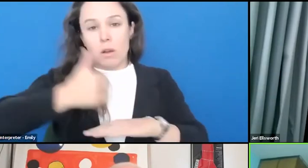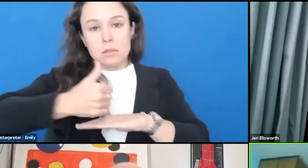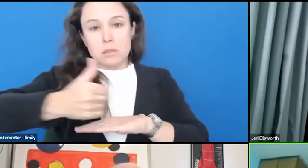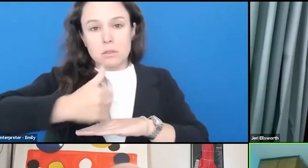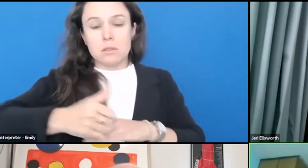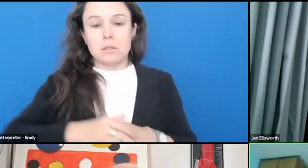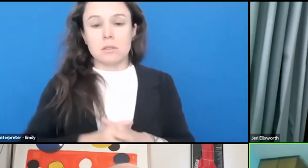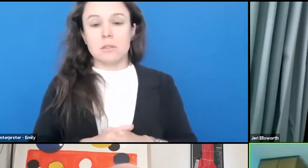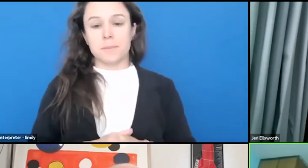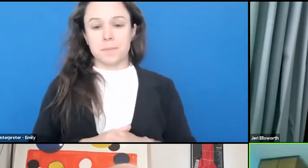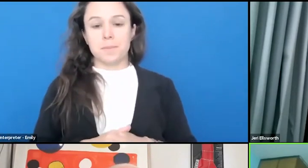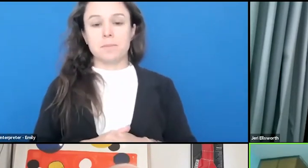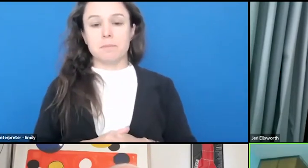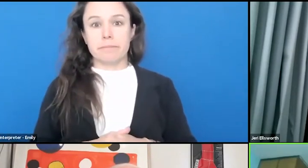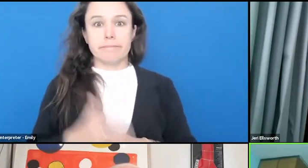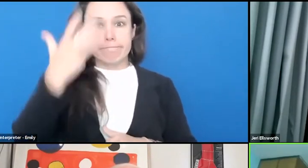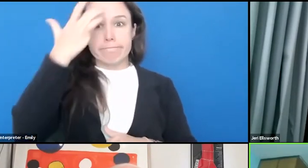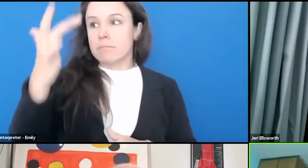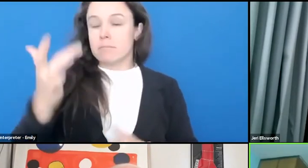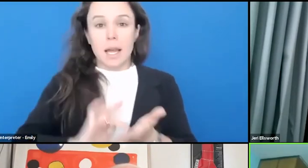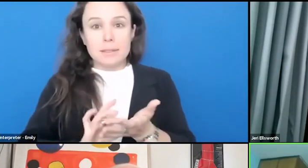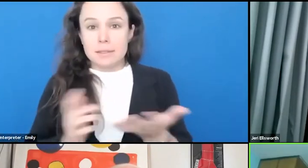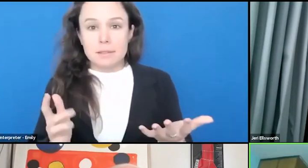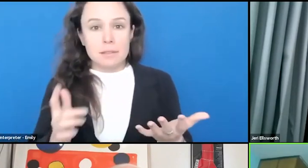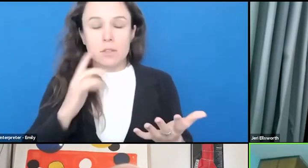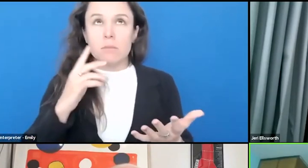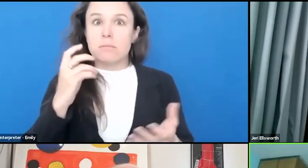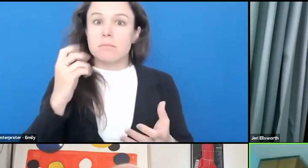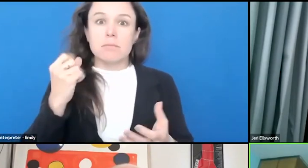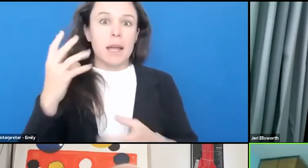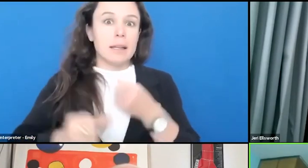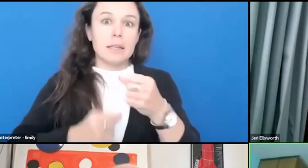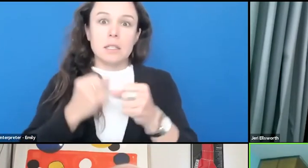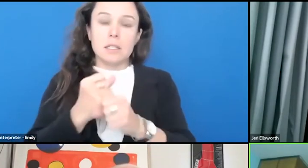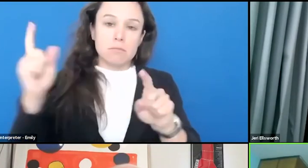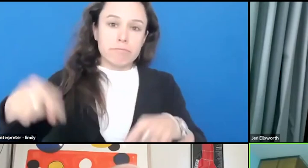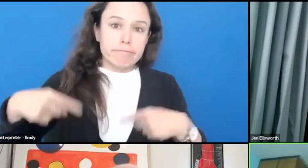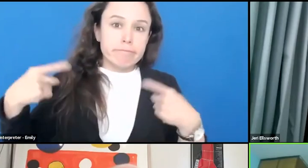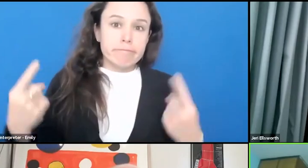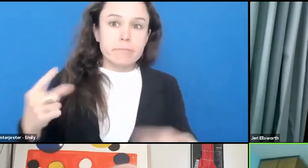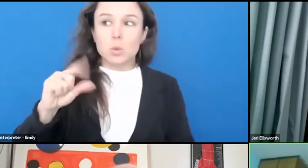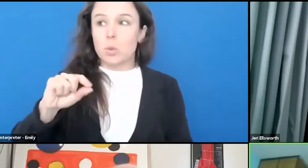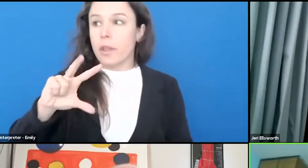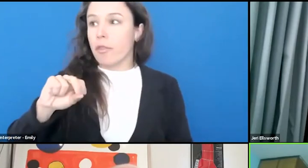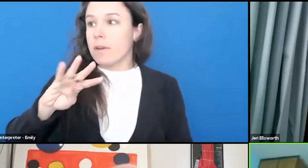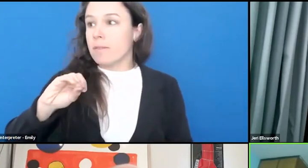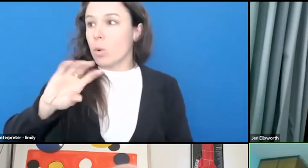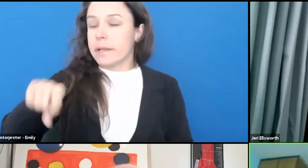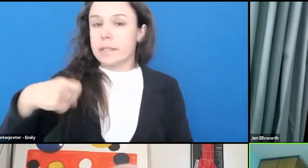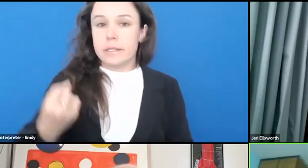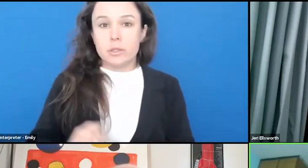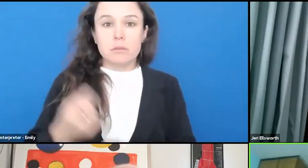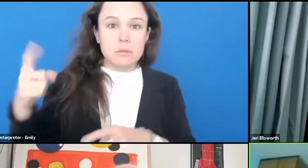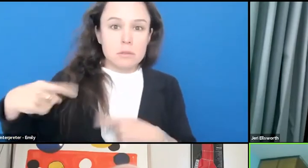and you know, smart medicine for decades now. And I think that this word smart that is really